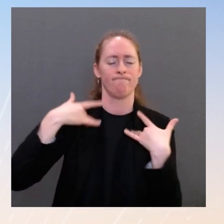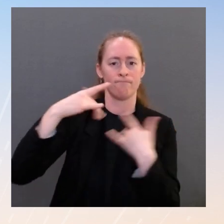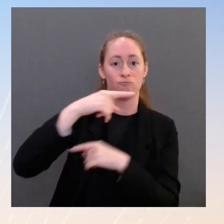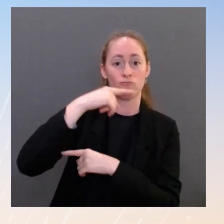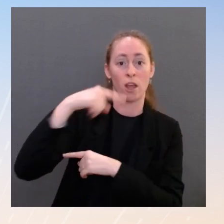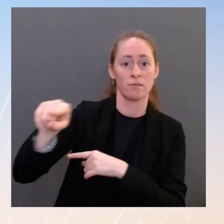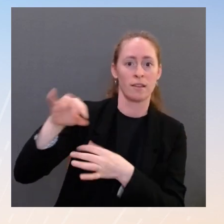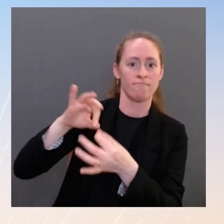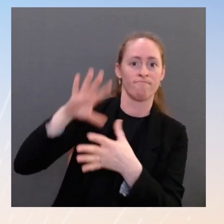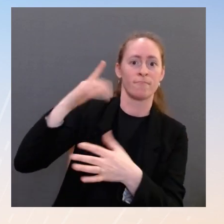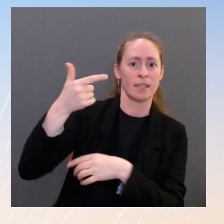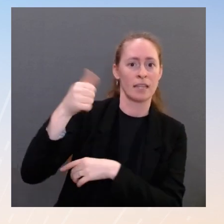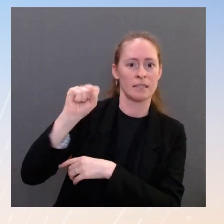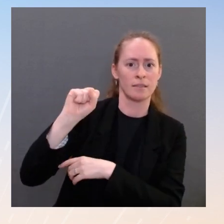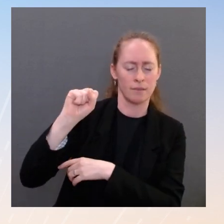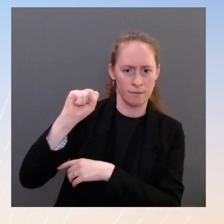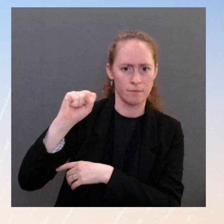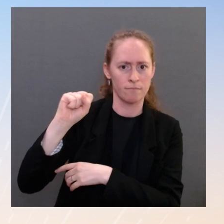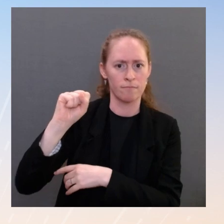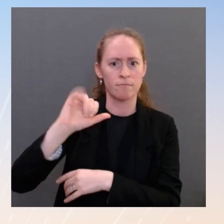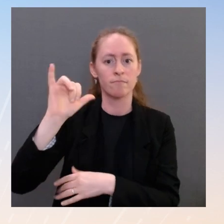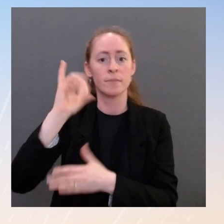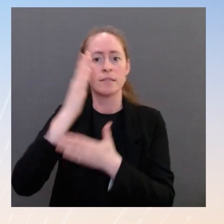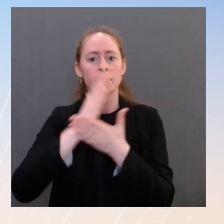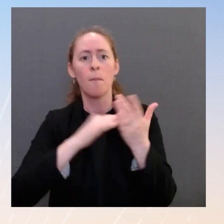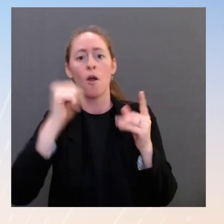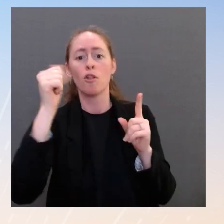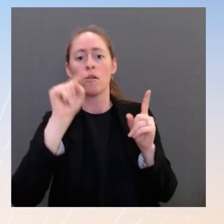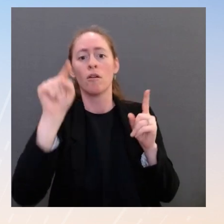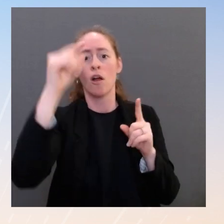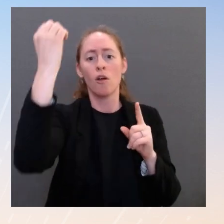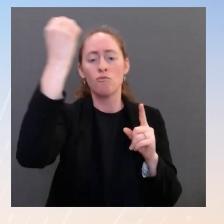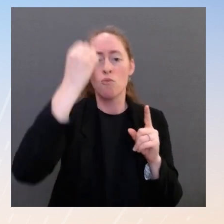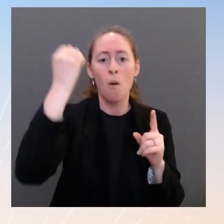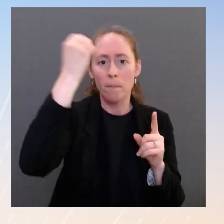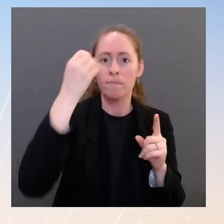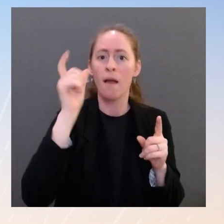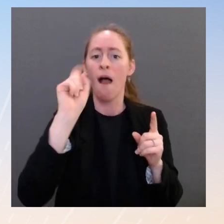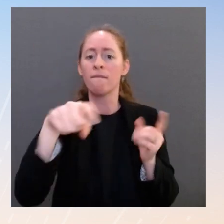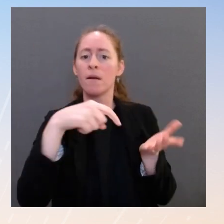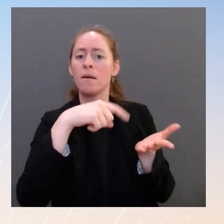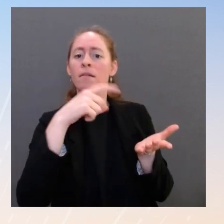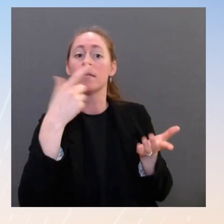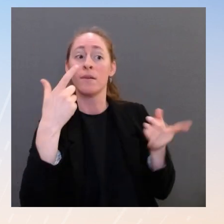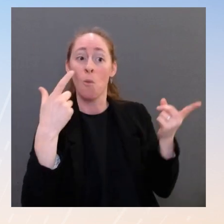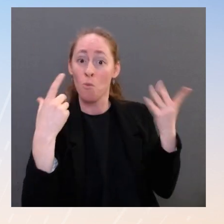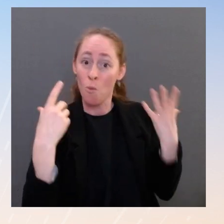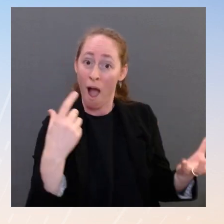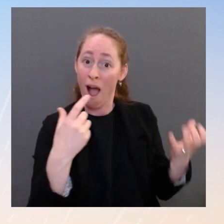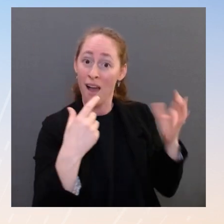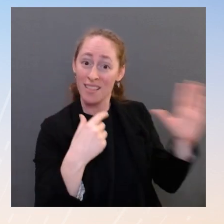that some companies in Europe are paying rubles for energy. Is there a message from the White House to those companies or countries